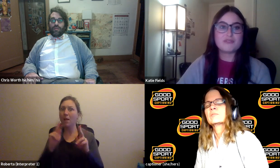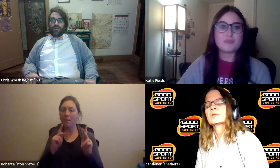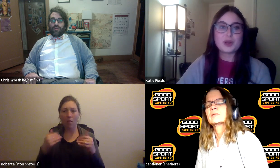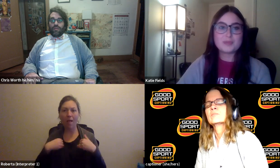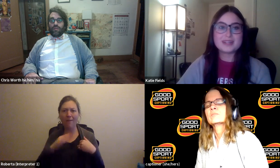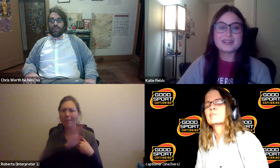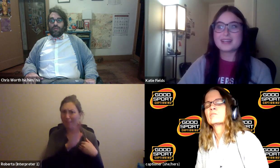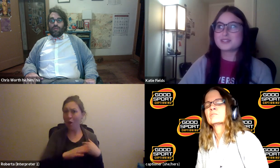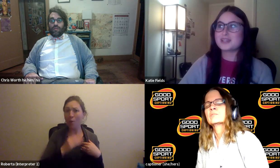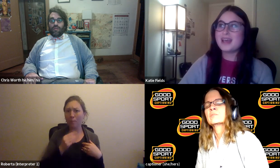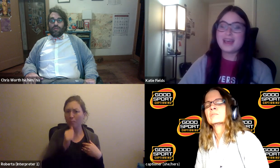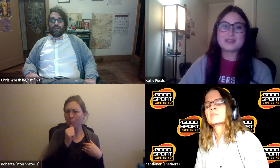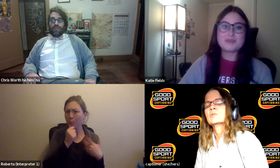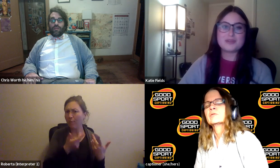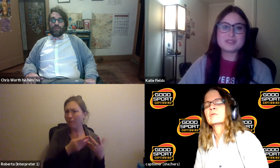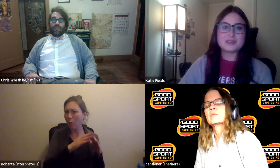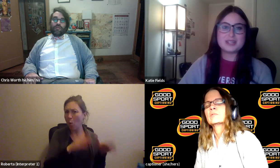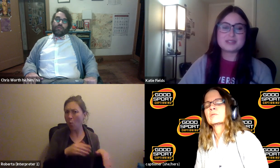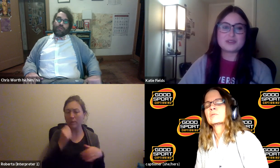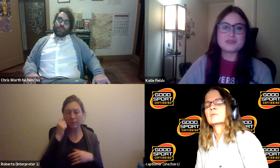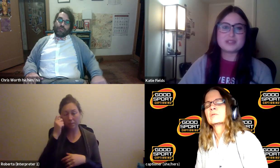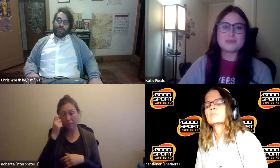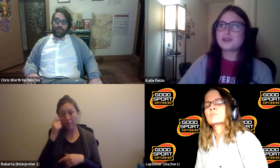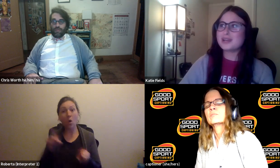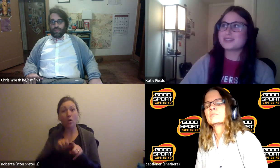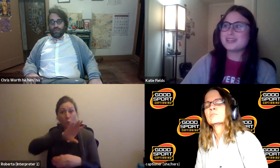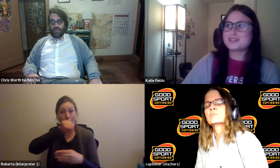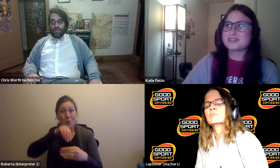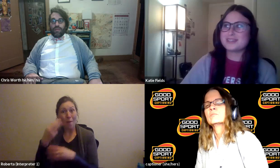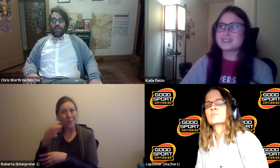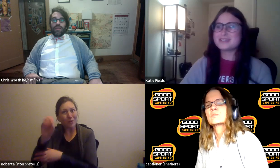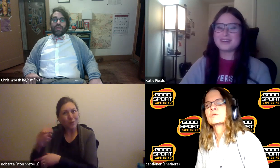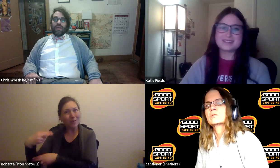a permanent collection at the Missouri History Museum, congratulations, Chris, that's awesome.